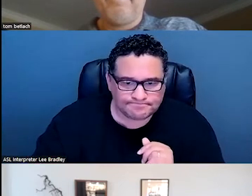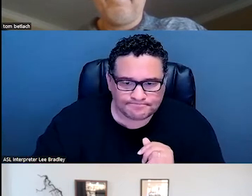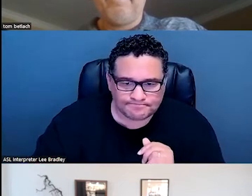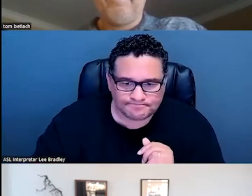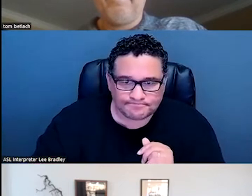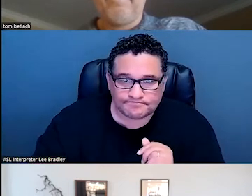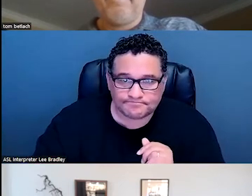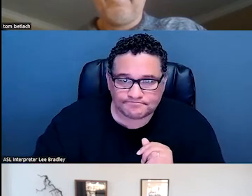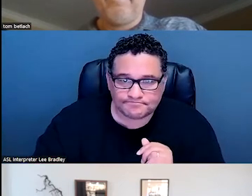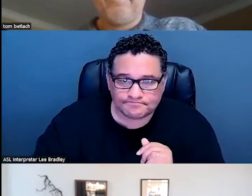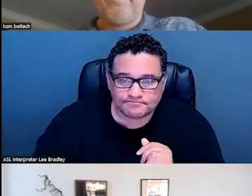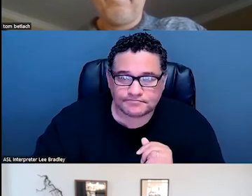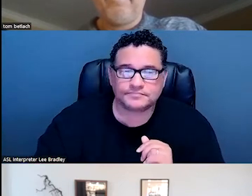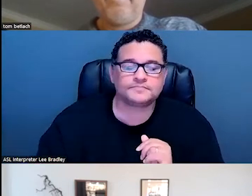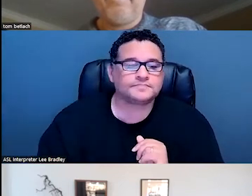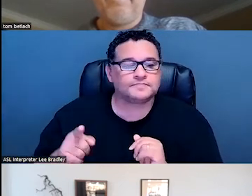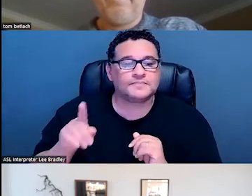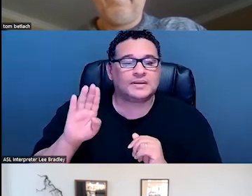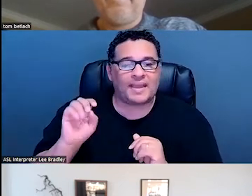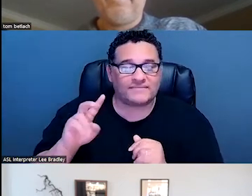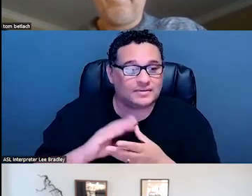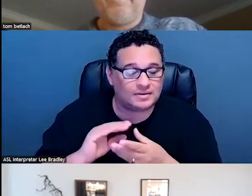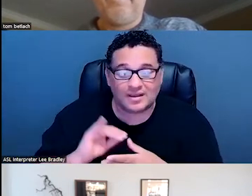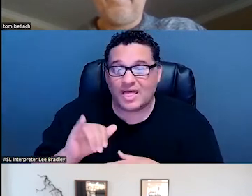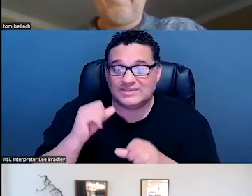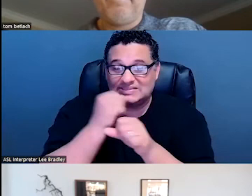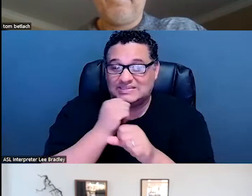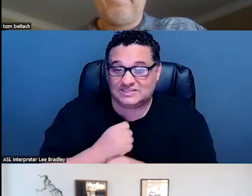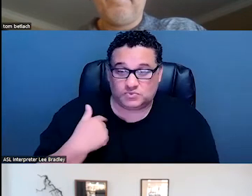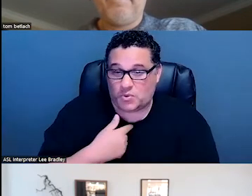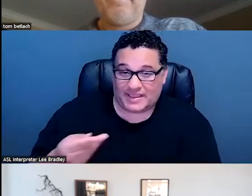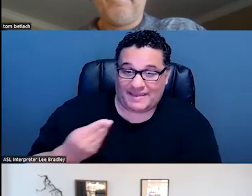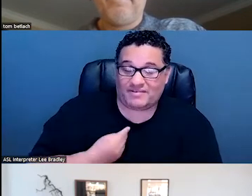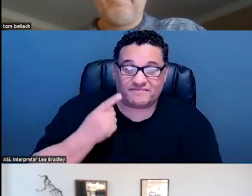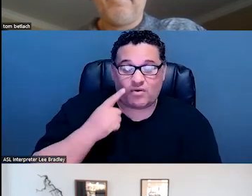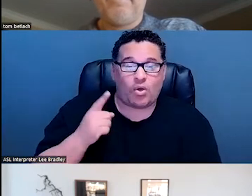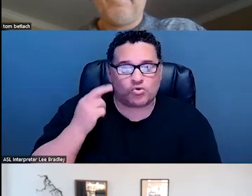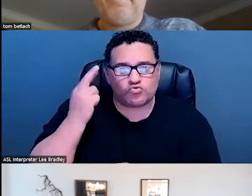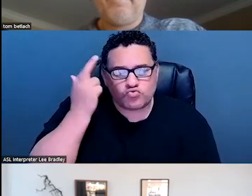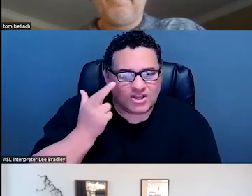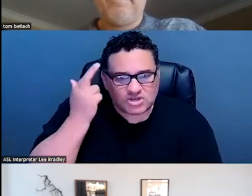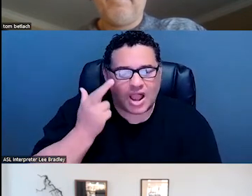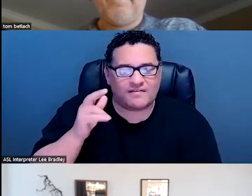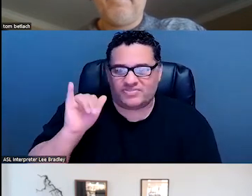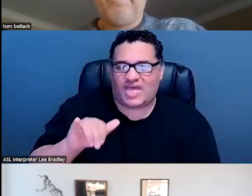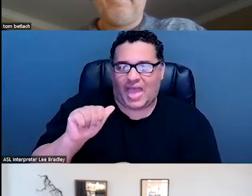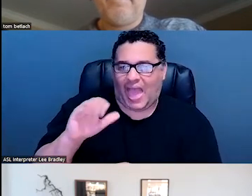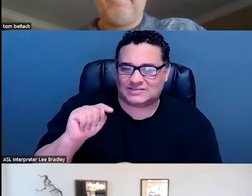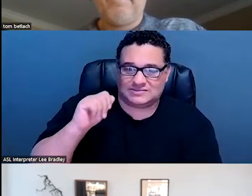IN THE STATISTICS GIVEN FOR RATIONALE FOR THE ACT. I BELIEVE EACH OF THE POPULATIONS